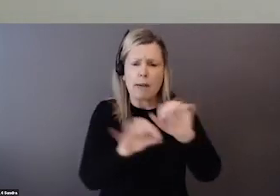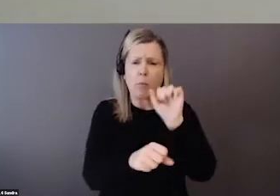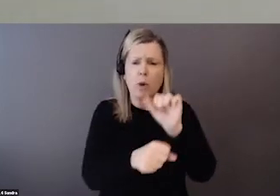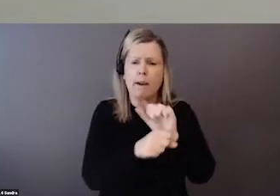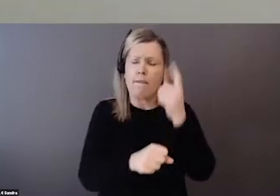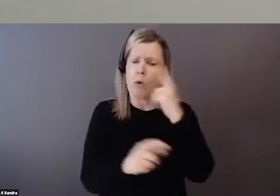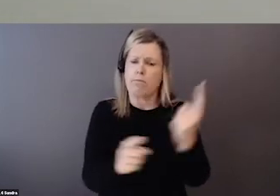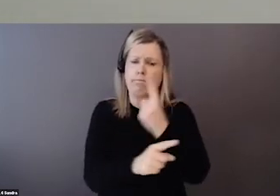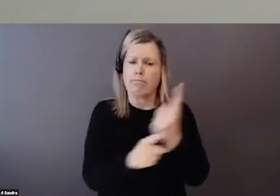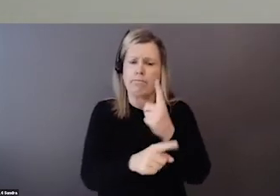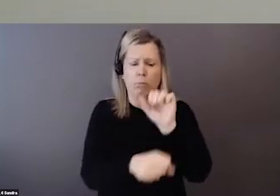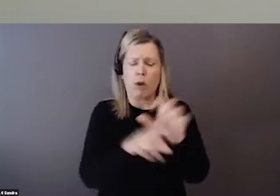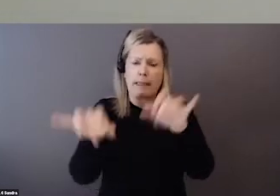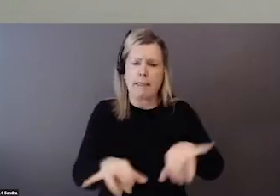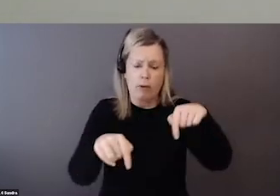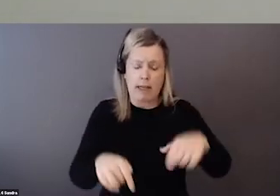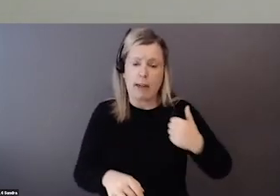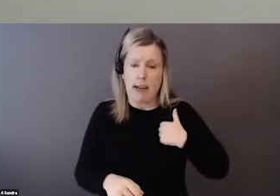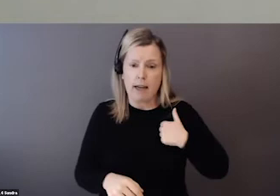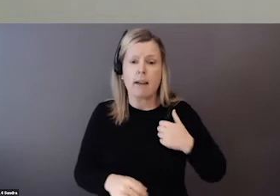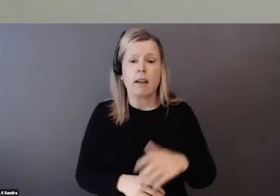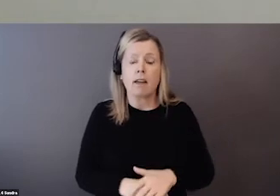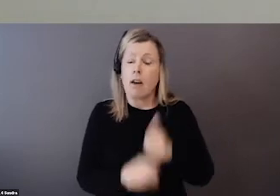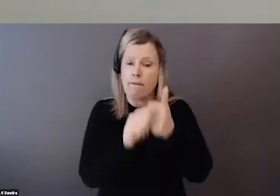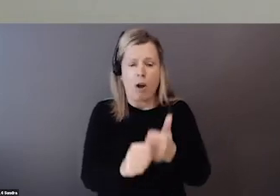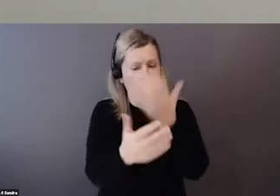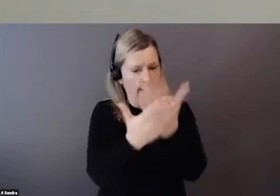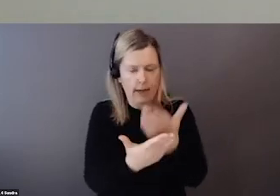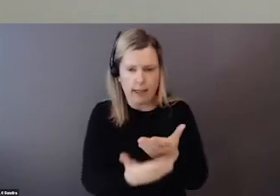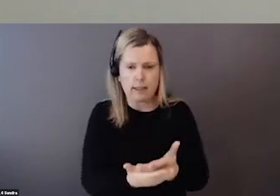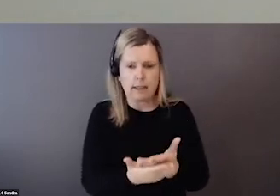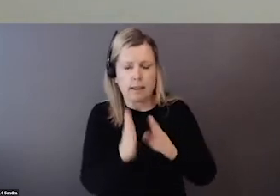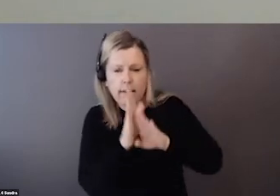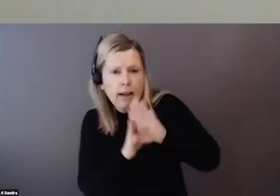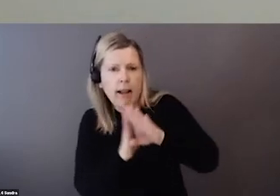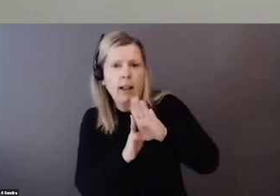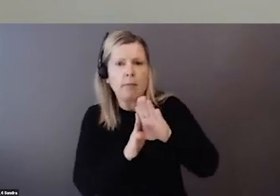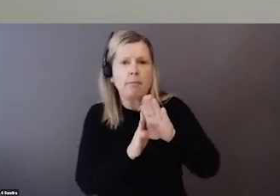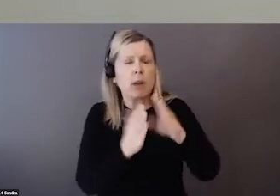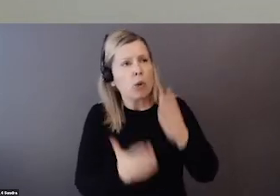This project is undertaking an evidence-based approach to the development of recommended employment standards